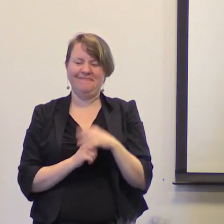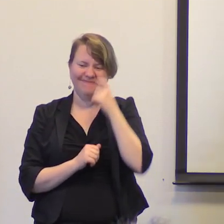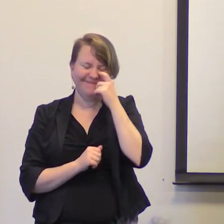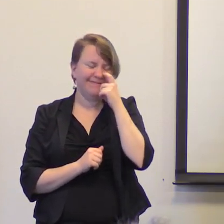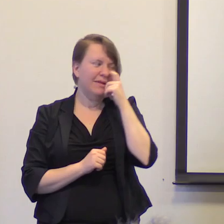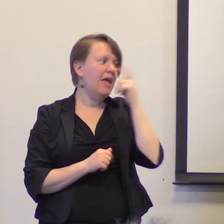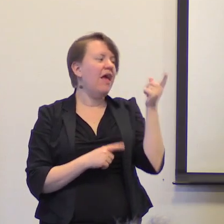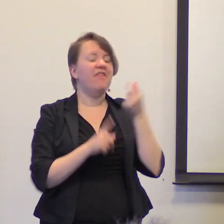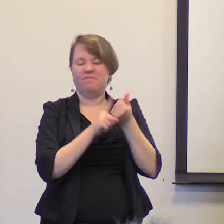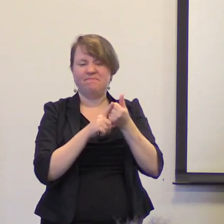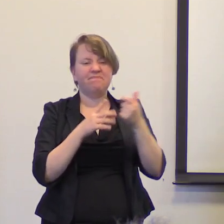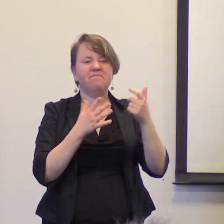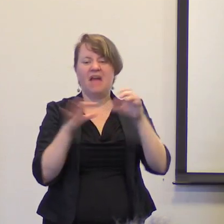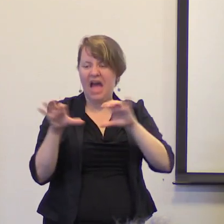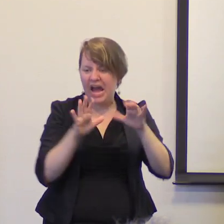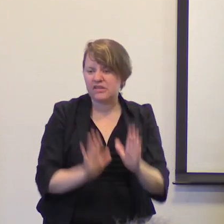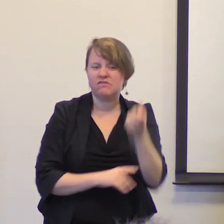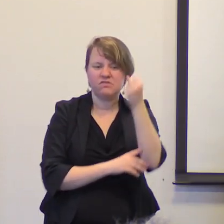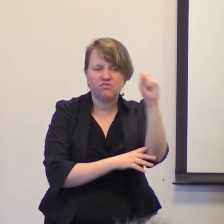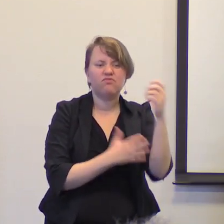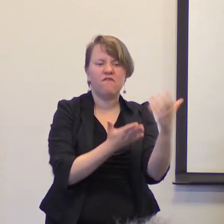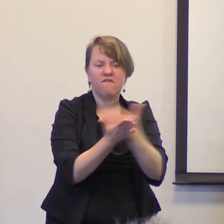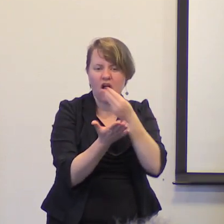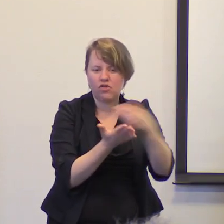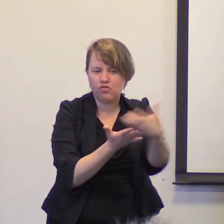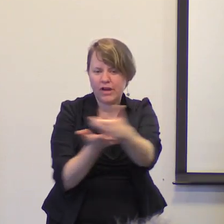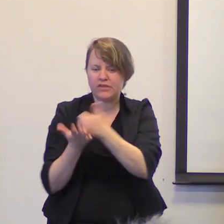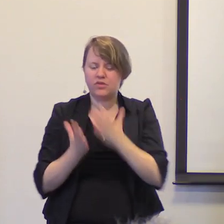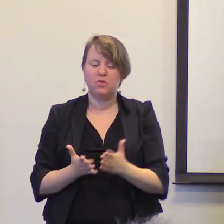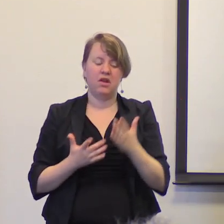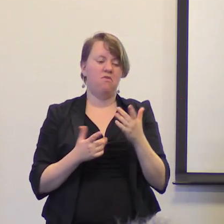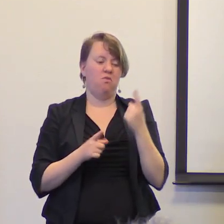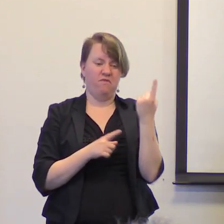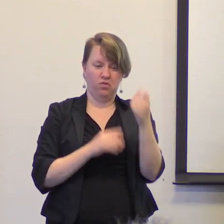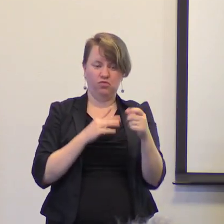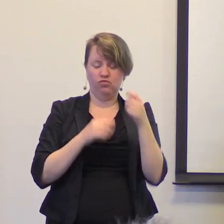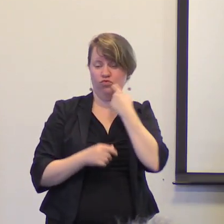One of their recent campaigns, which they put on Launchgood -- there's a picture of